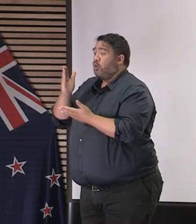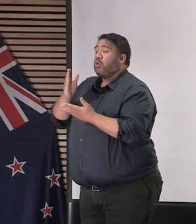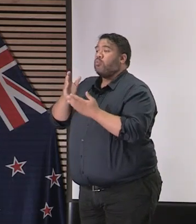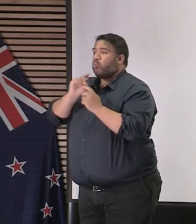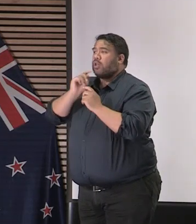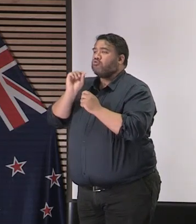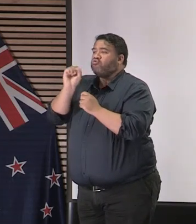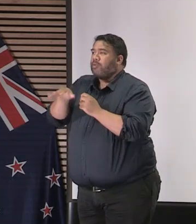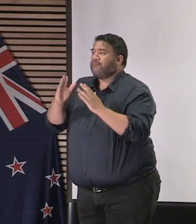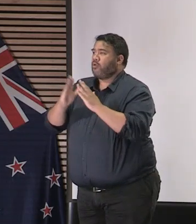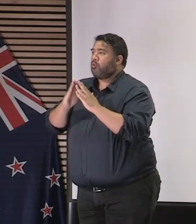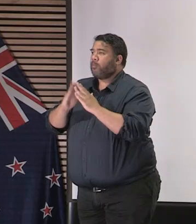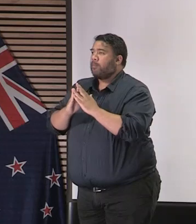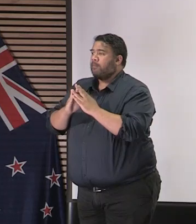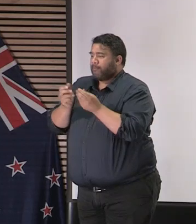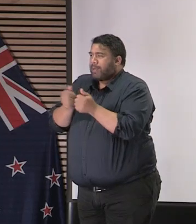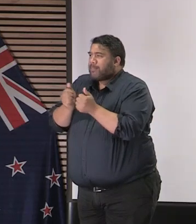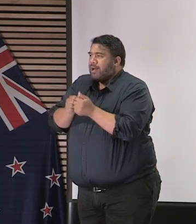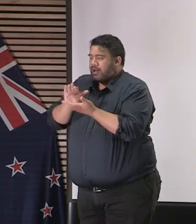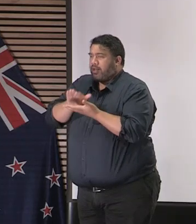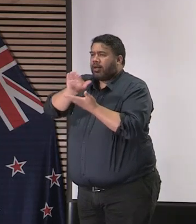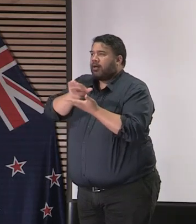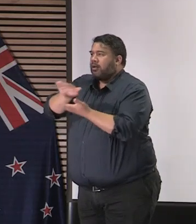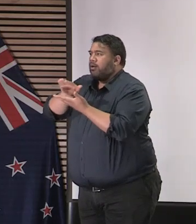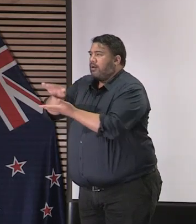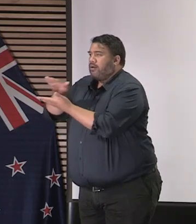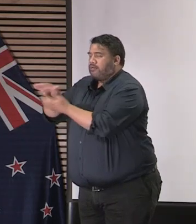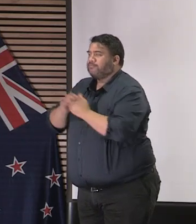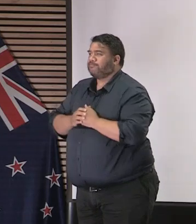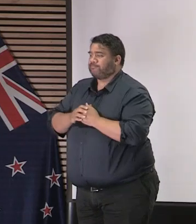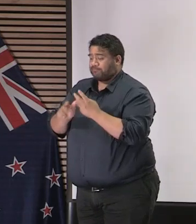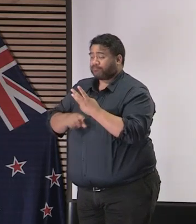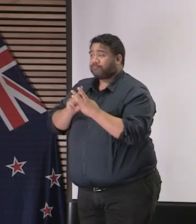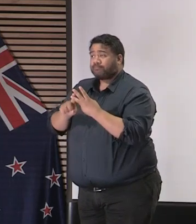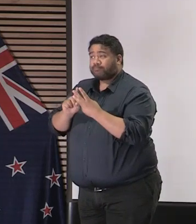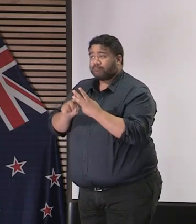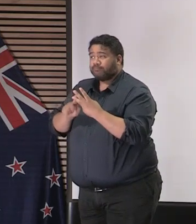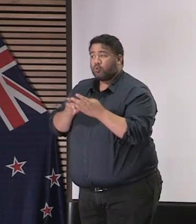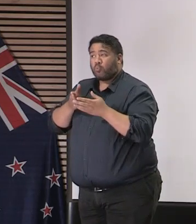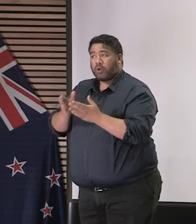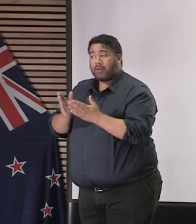delivering hard copy packs of materials for different age